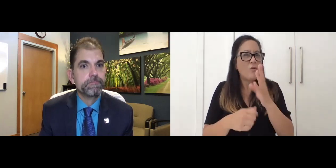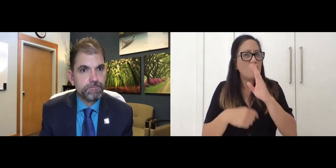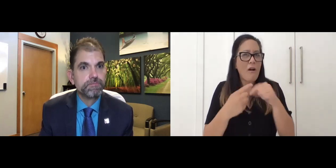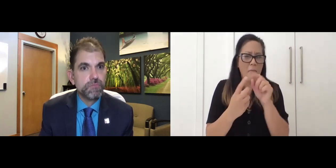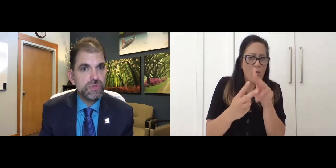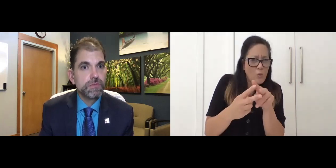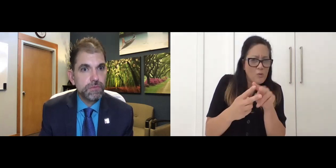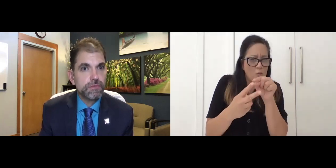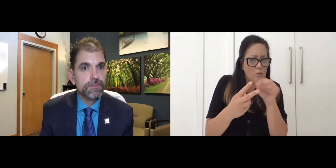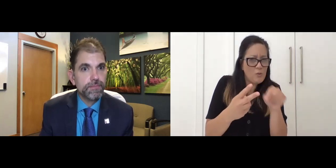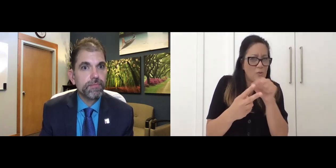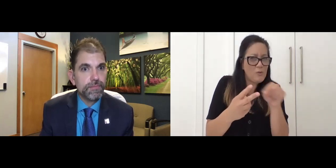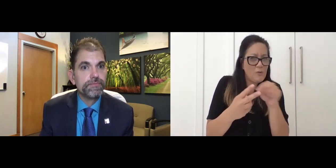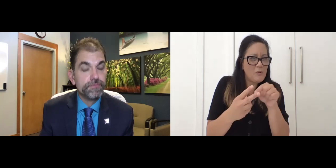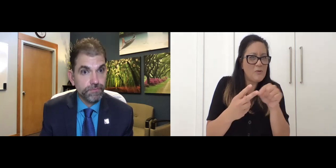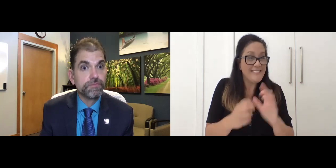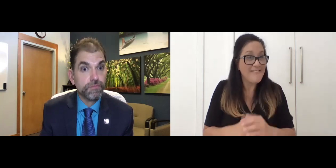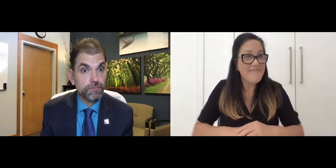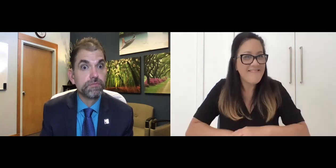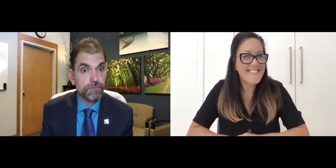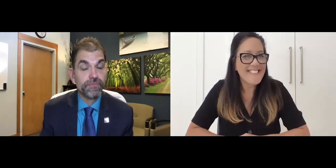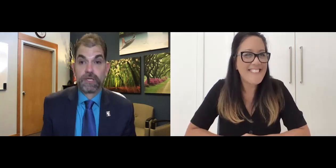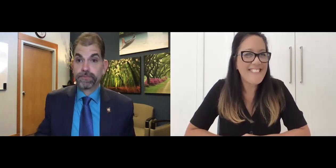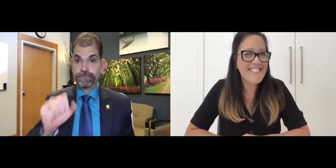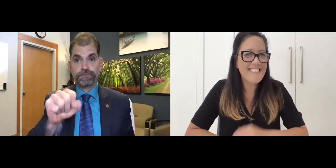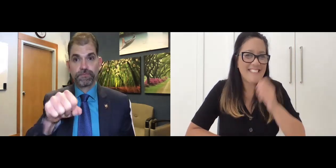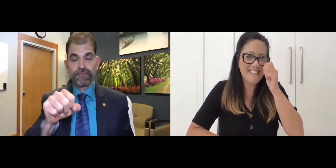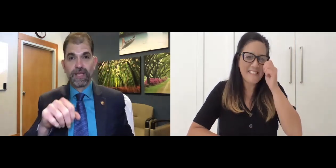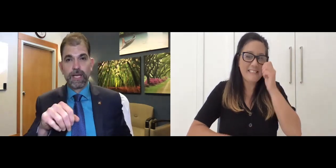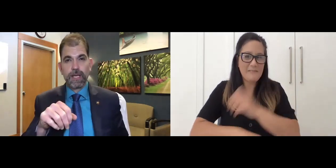and I'm wondering if you could talk about those two issues?